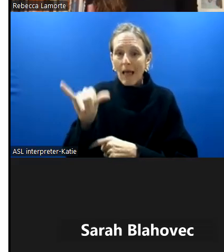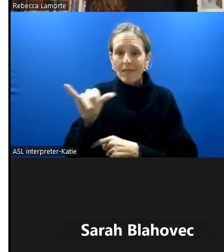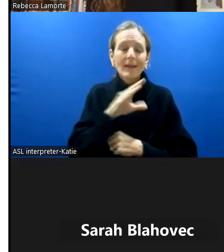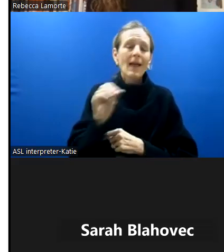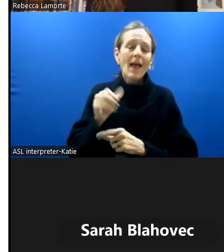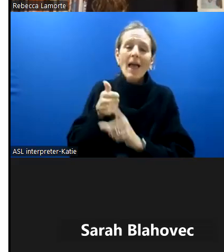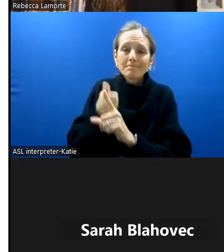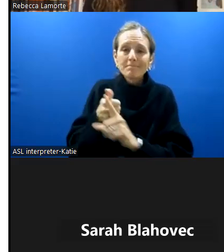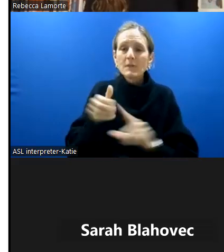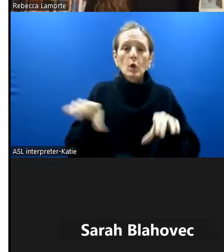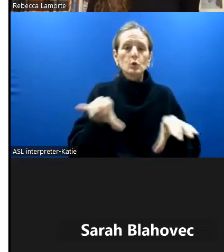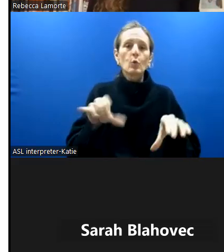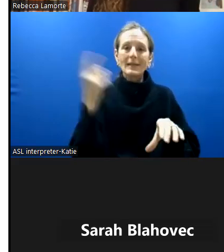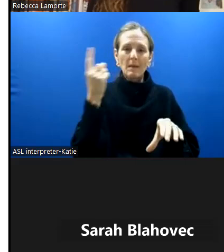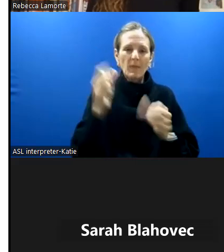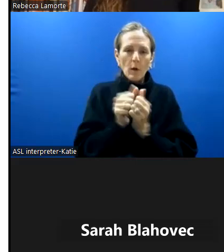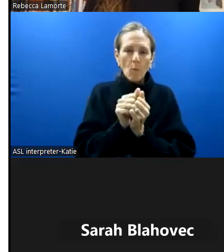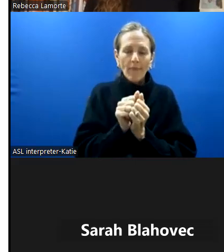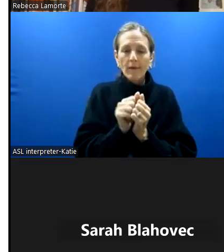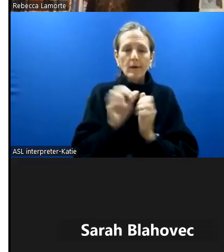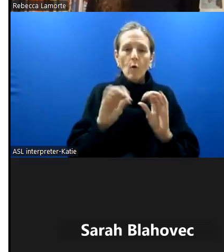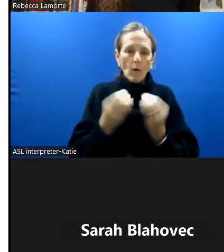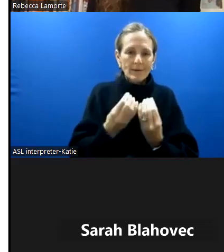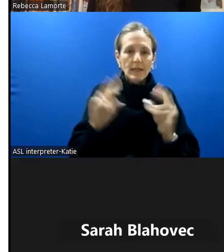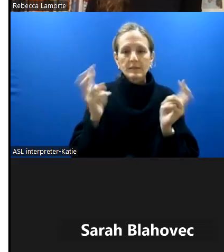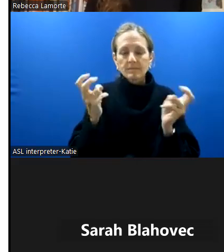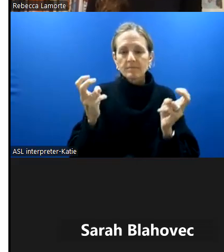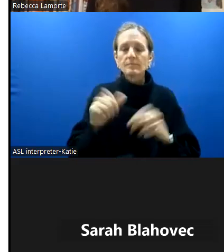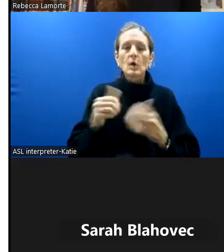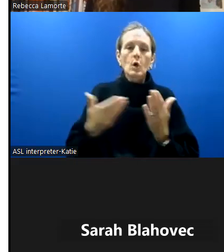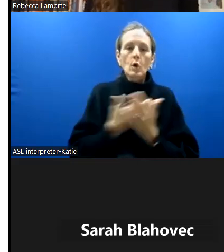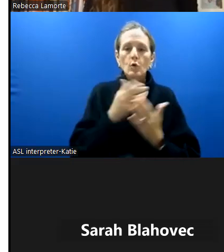who's very, very active and an integral part of Stacey Abrams' campaign for governor in Georgia.